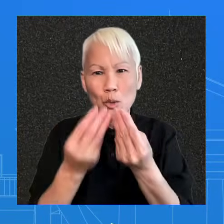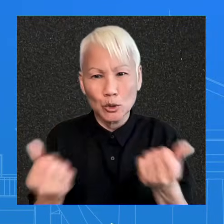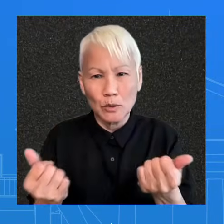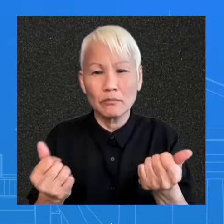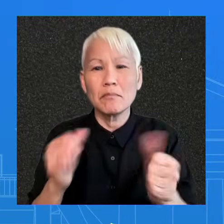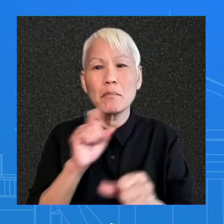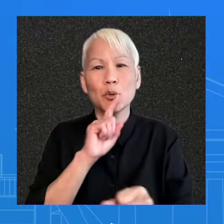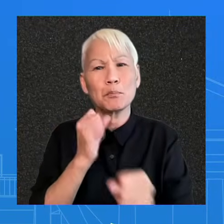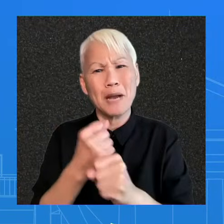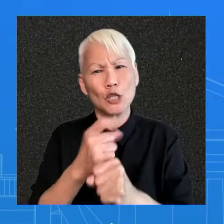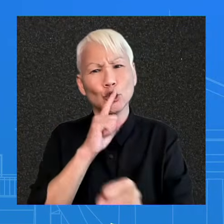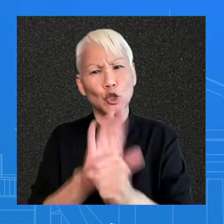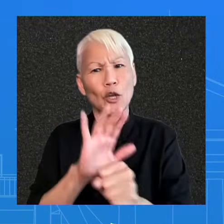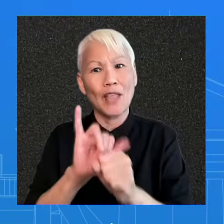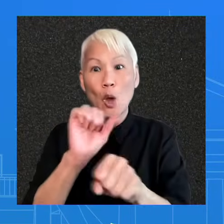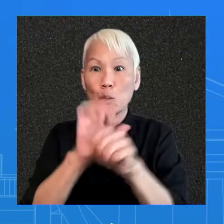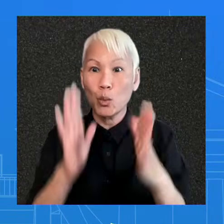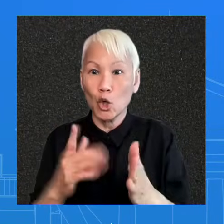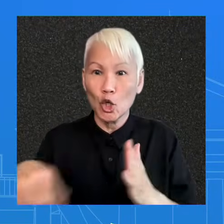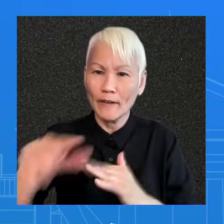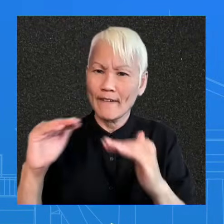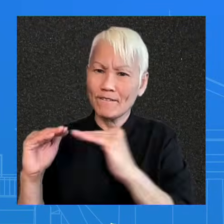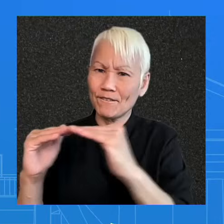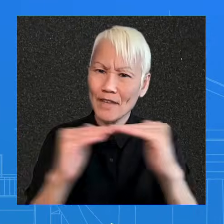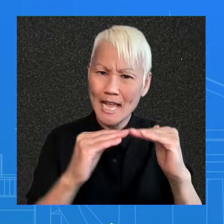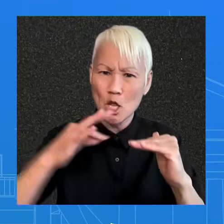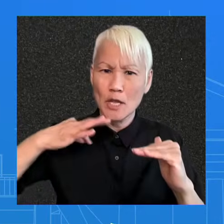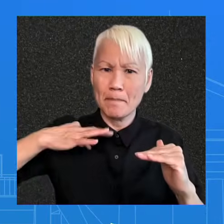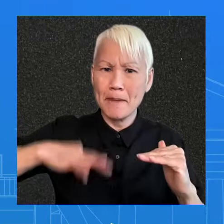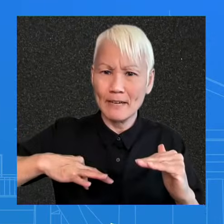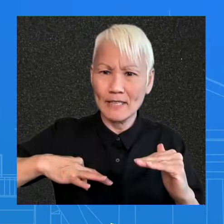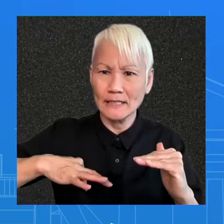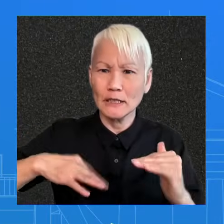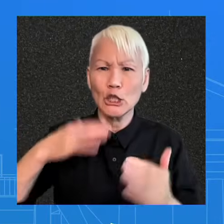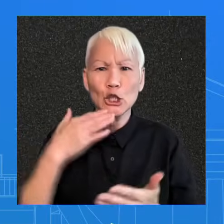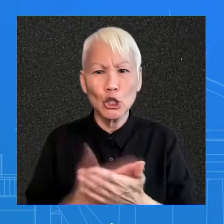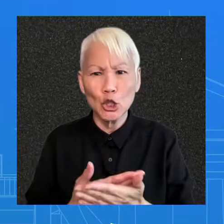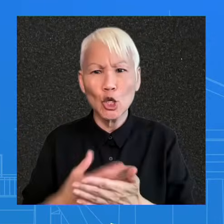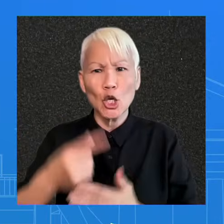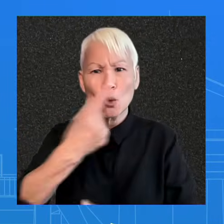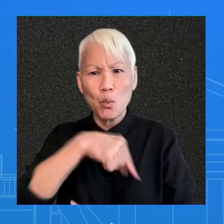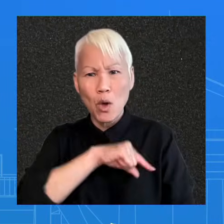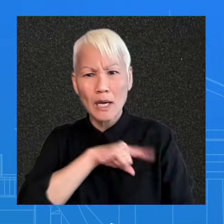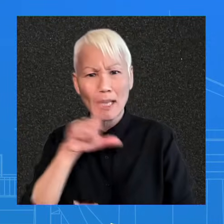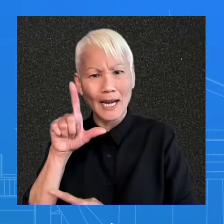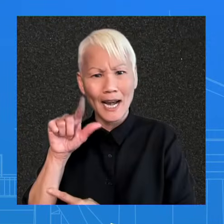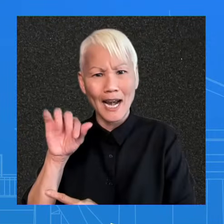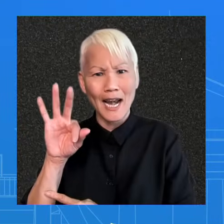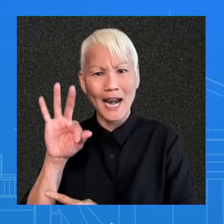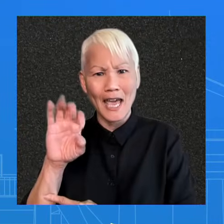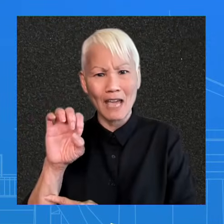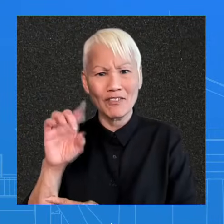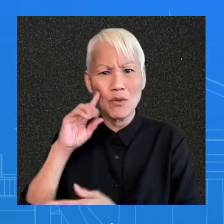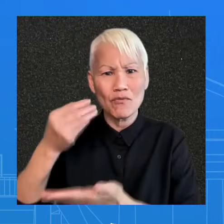fair benefits, equ- --quality of life, and wages that they deserve. And that's what we believe that we're going to continue to be very vocal about.